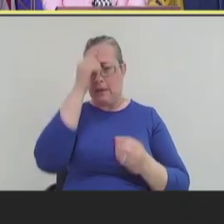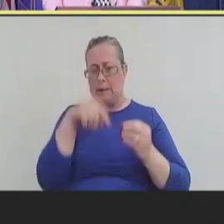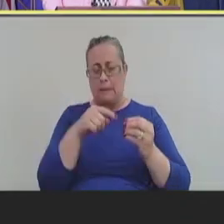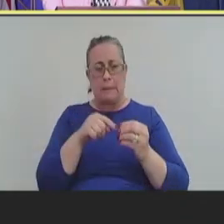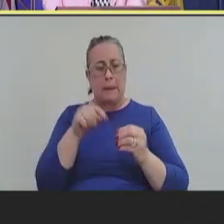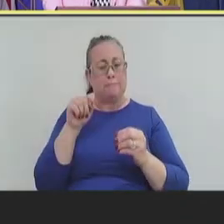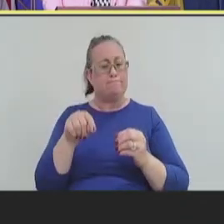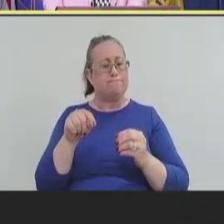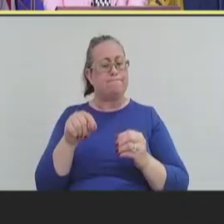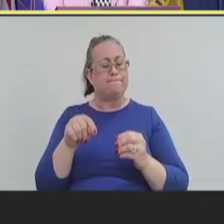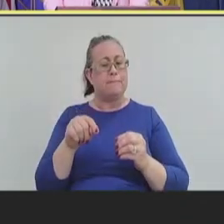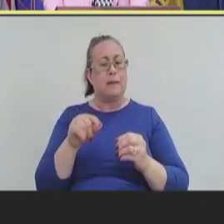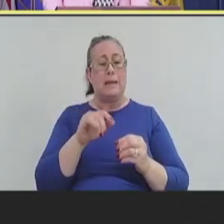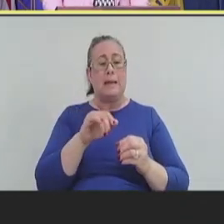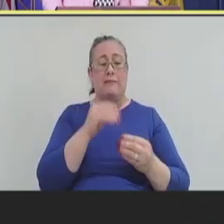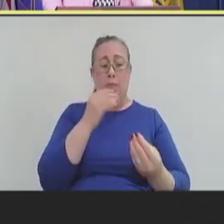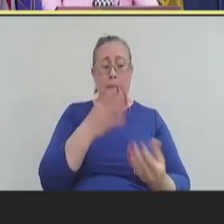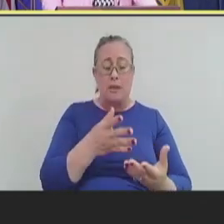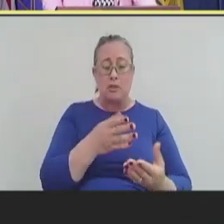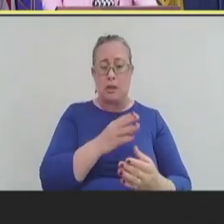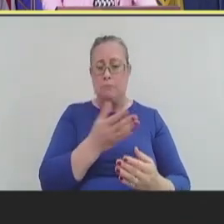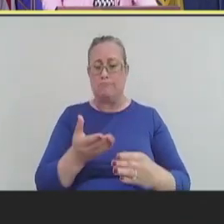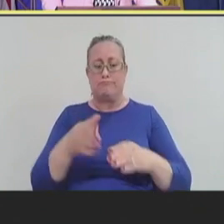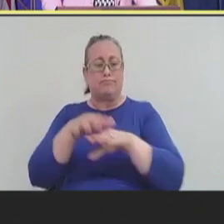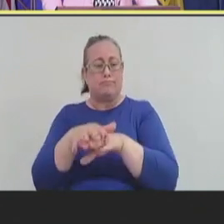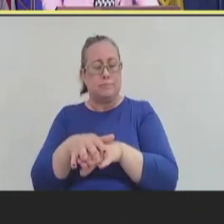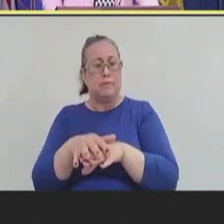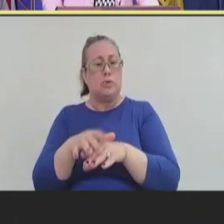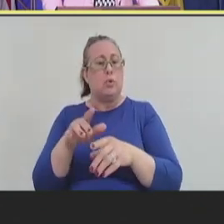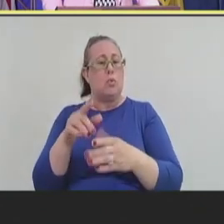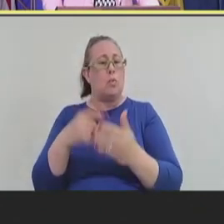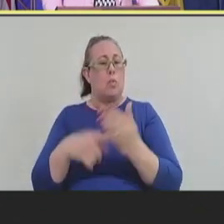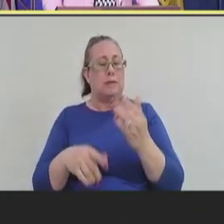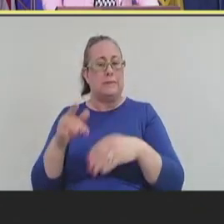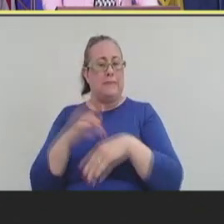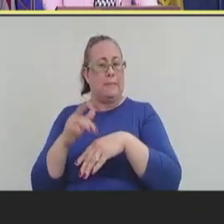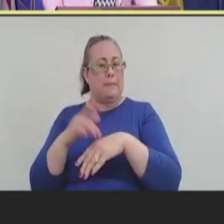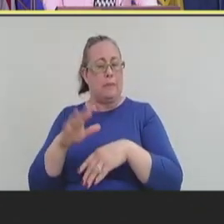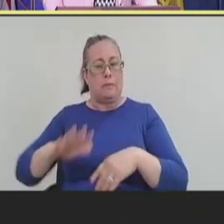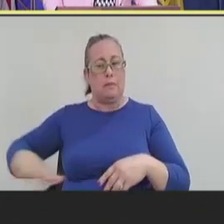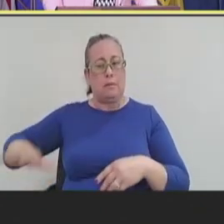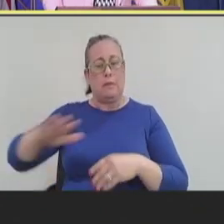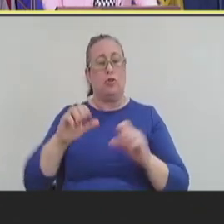that to vaccines that are out there, we could really look at vaccine efficacy data in a new